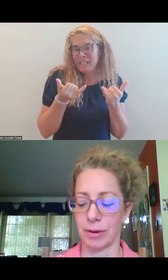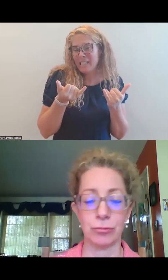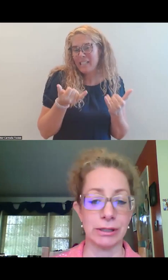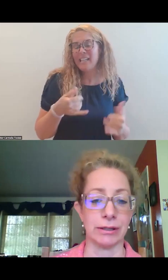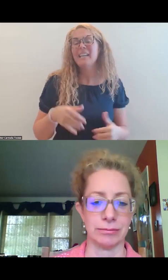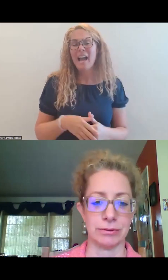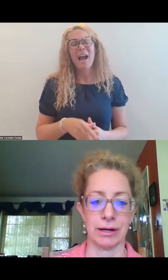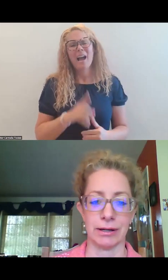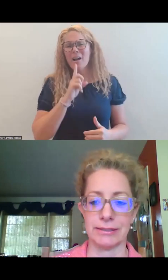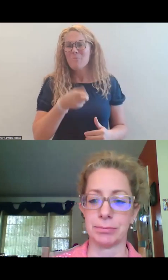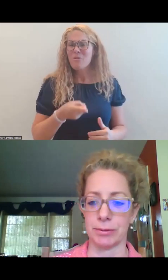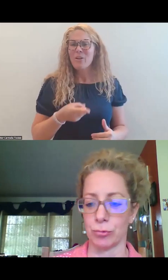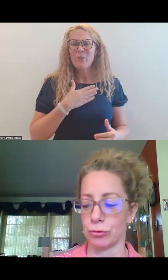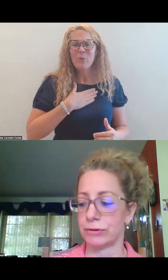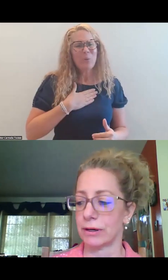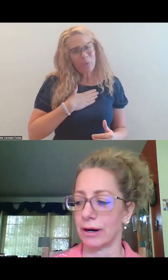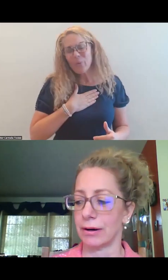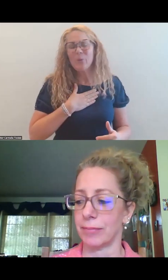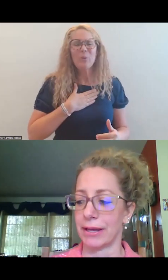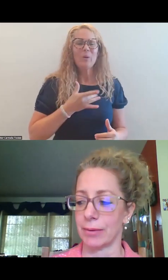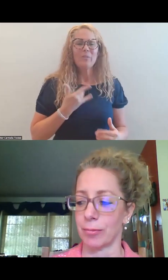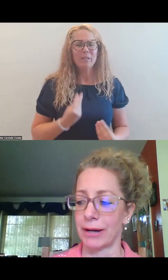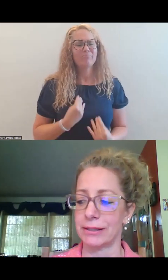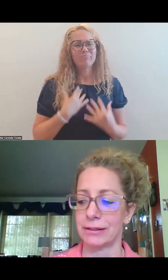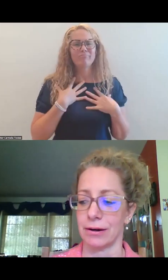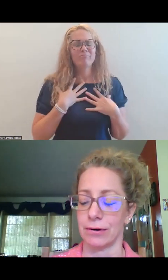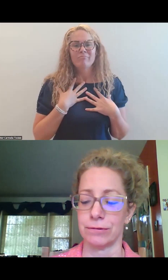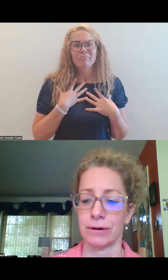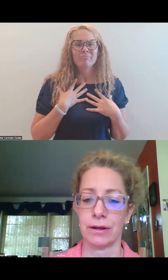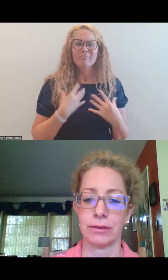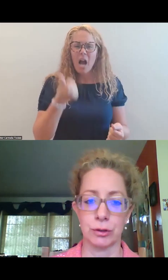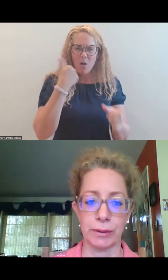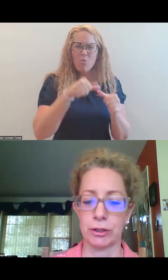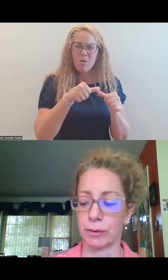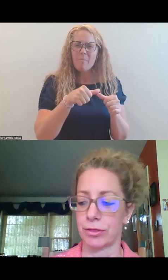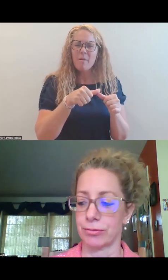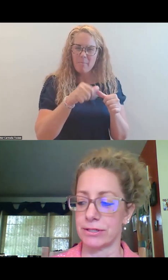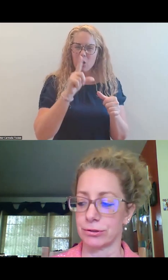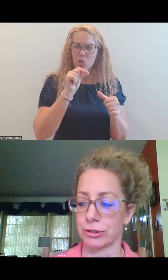I AM REALLY DEEPLY MOVED AND I AM REMINDED OF THE 2023 SURGEON